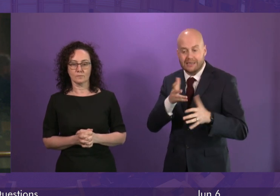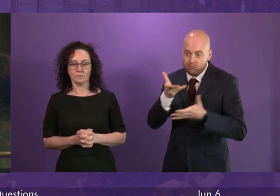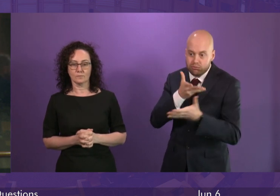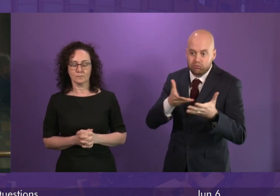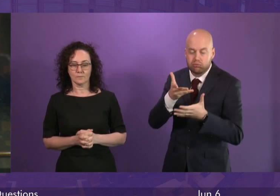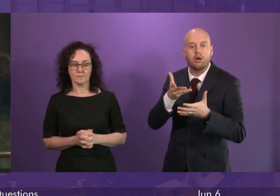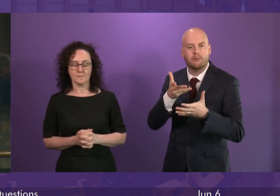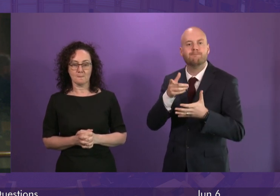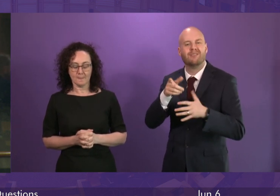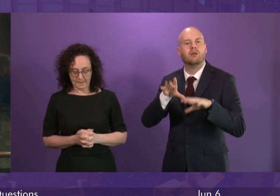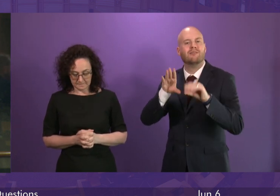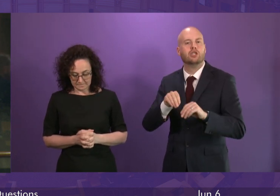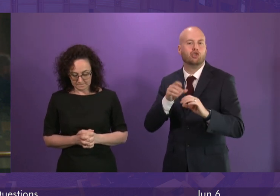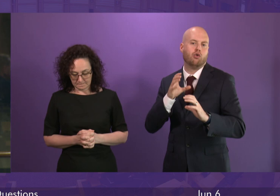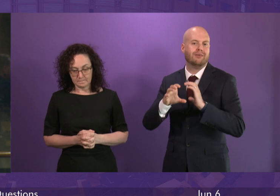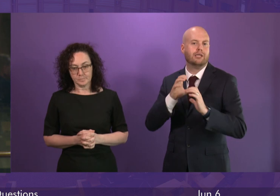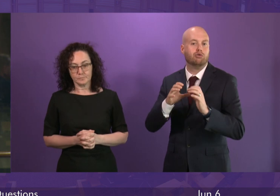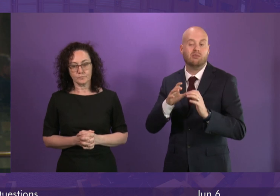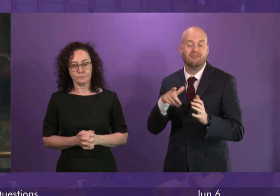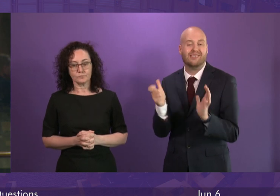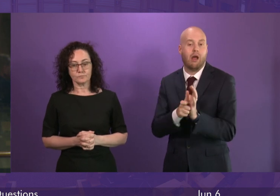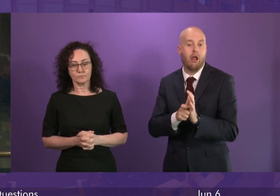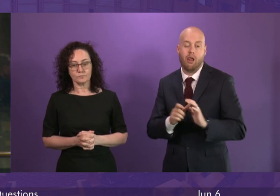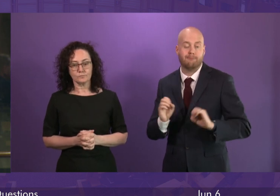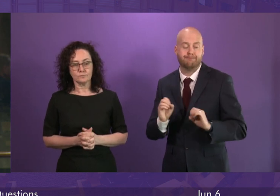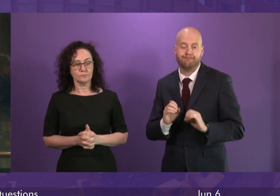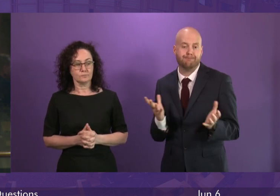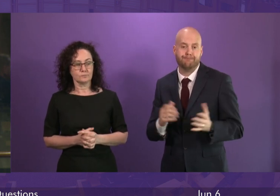Although that is, understandably, a major disappointment, a management buyout has emerged